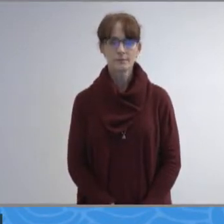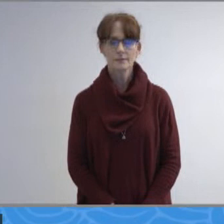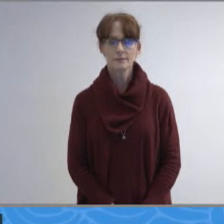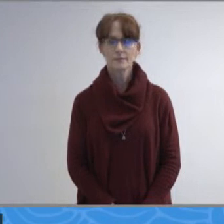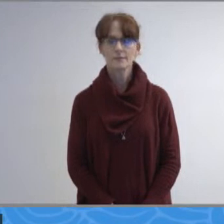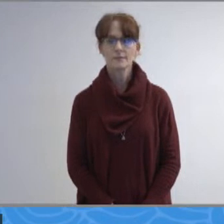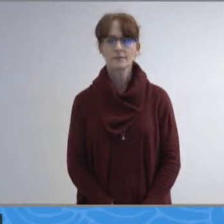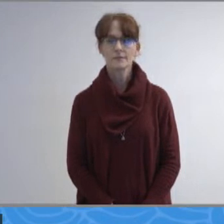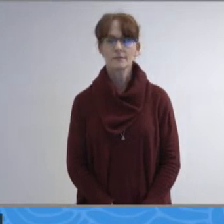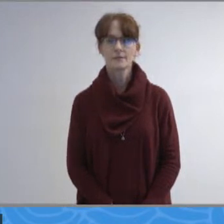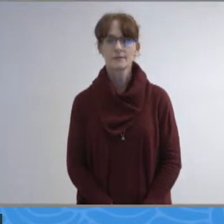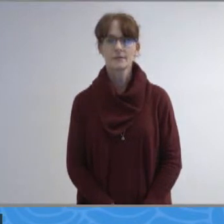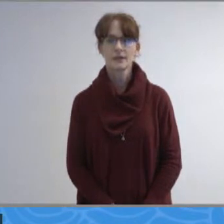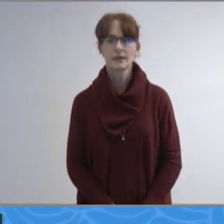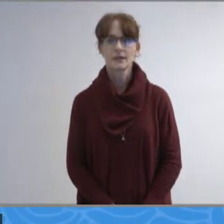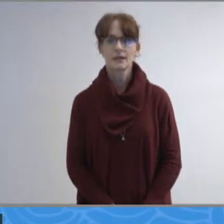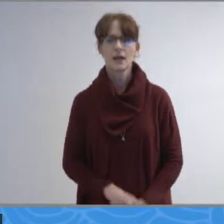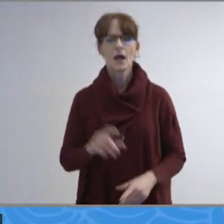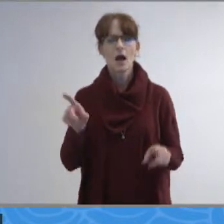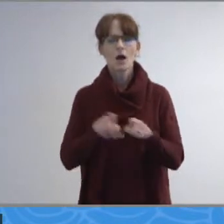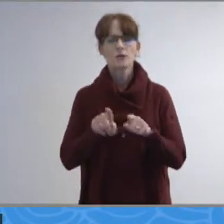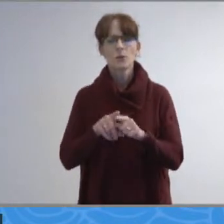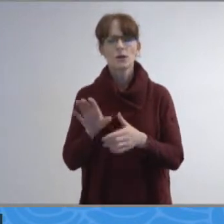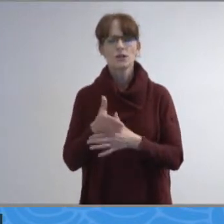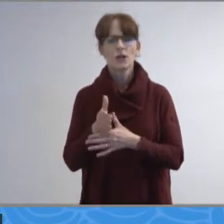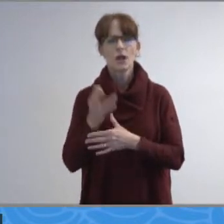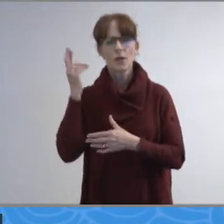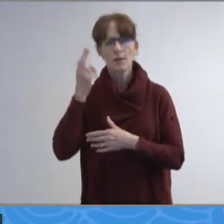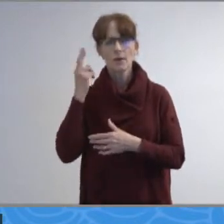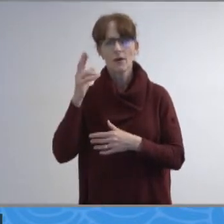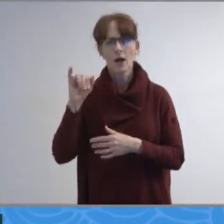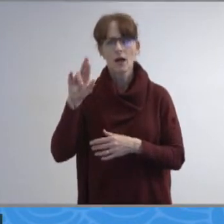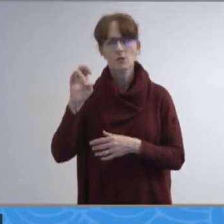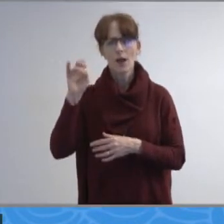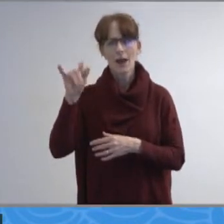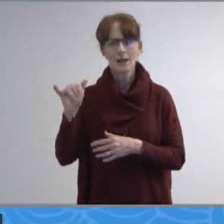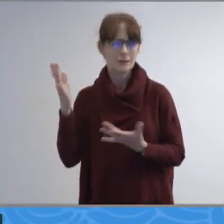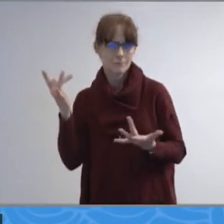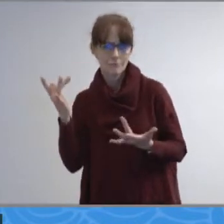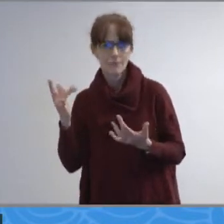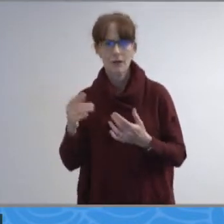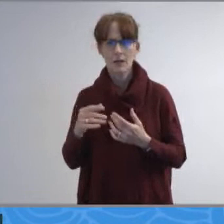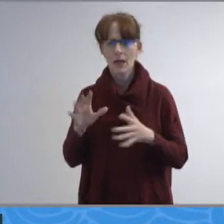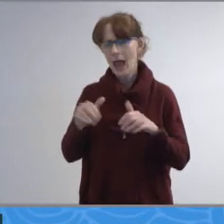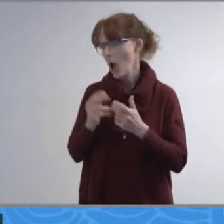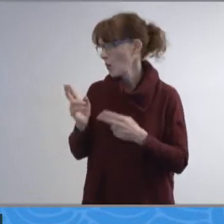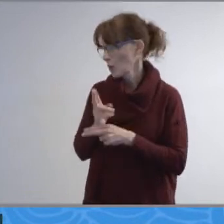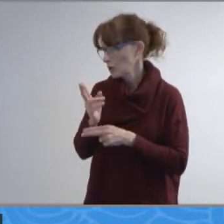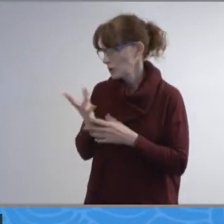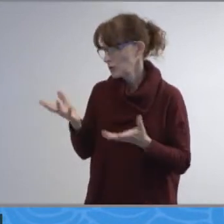Kevin, did you also want to kind of share the purpose of i-Ready and how we're using the data?